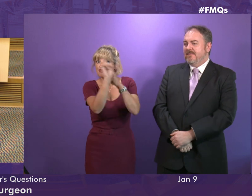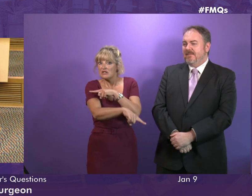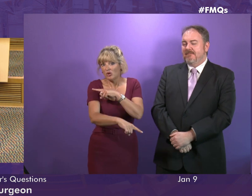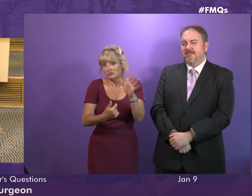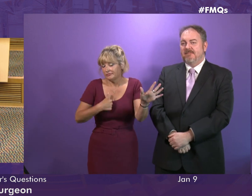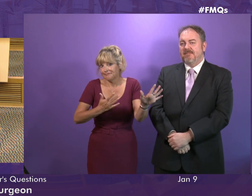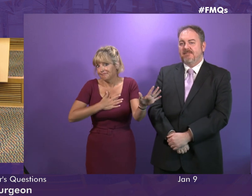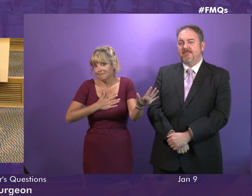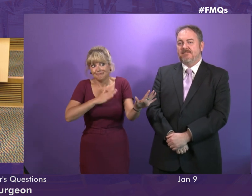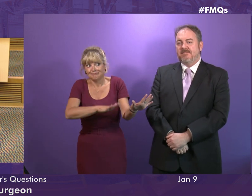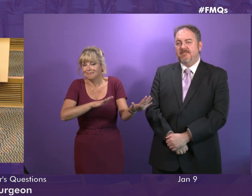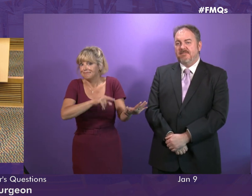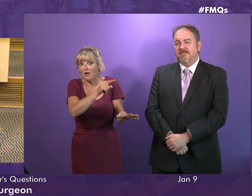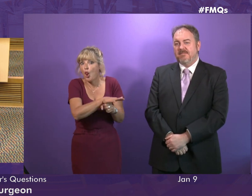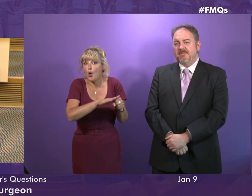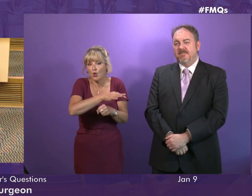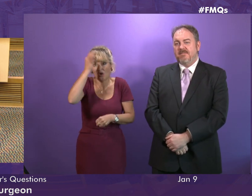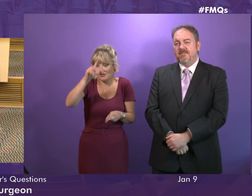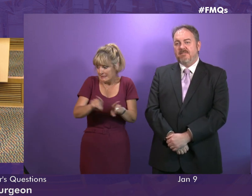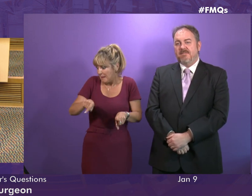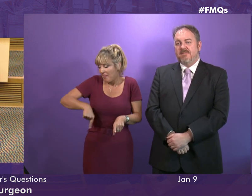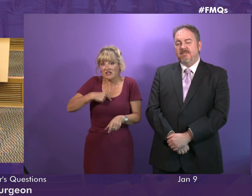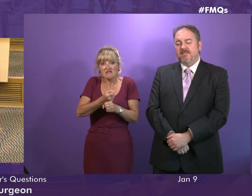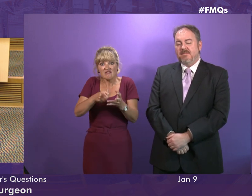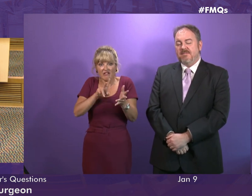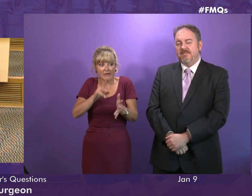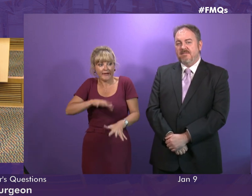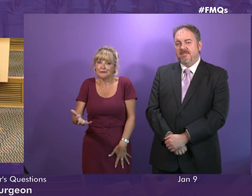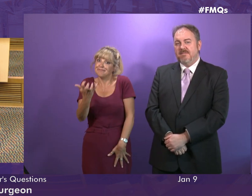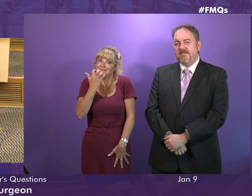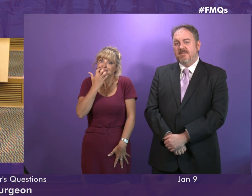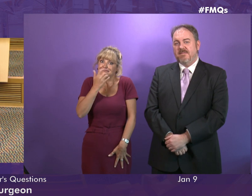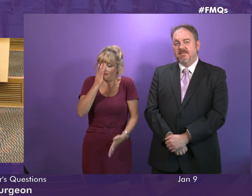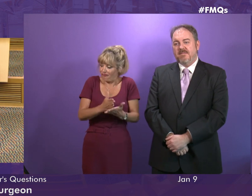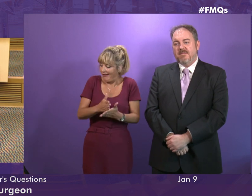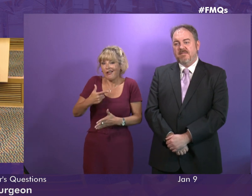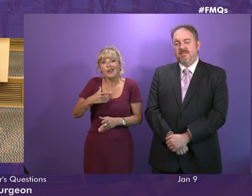with local councils, which, like this Government, are bearing the brunt of Conservative austerity.